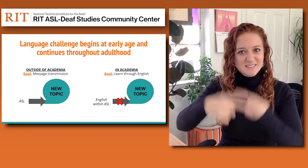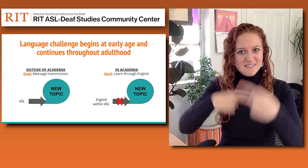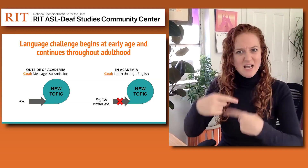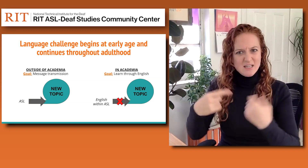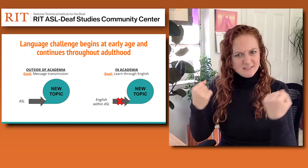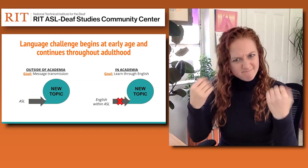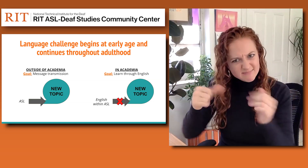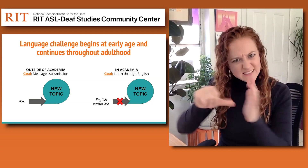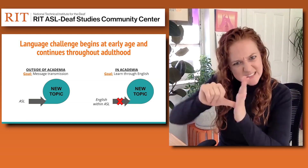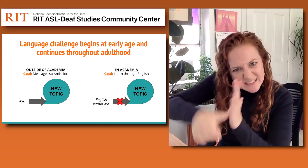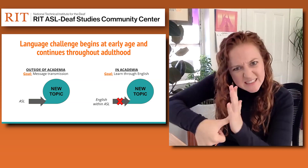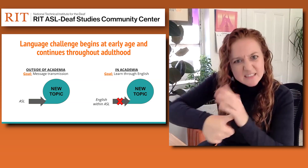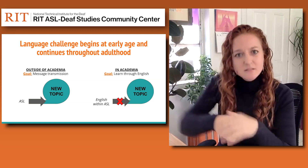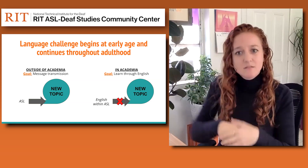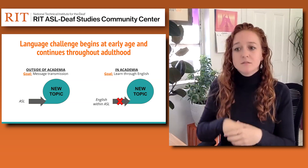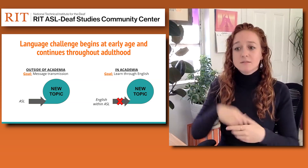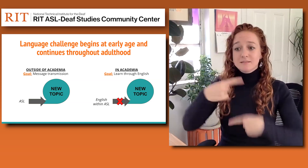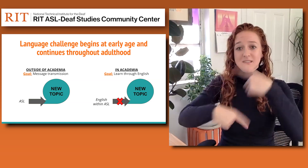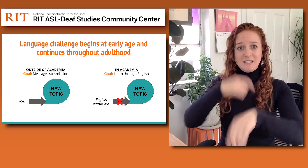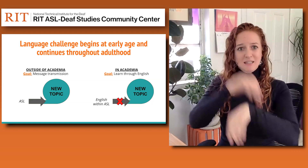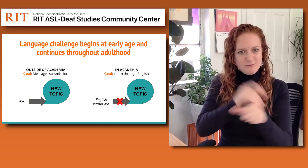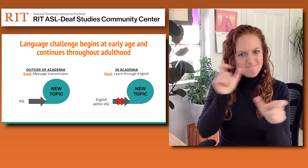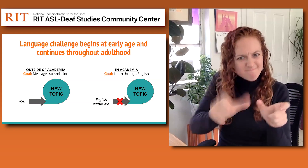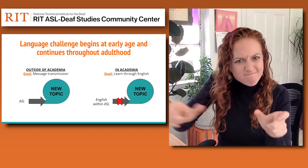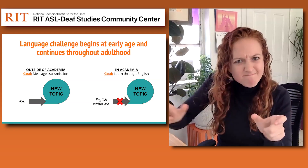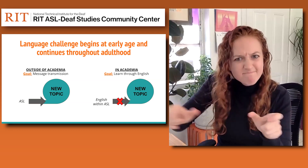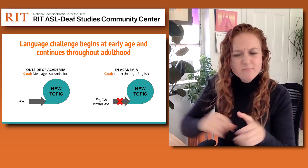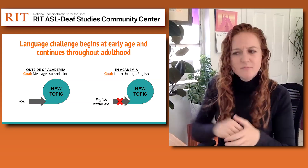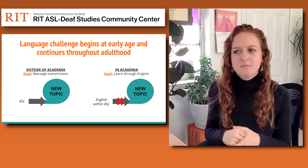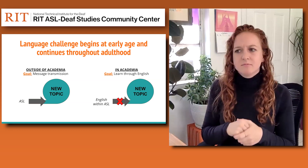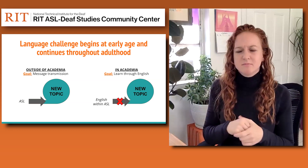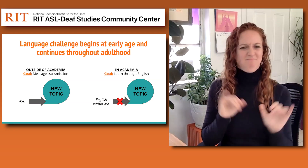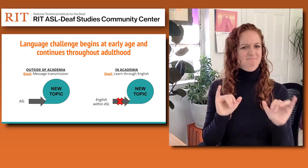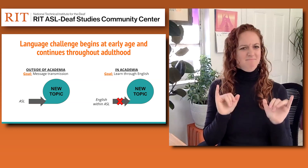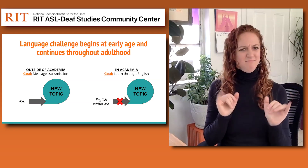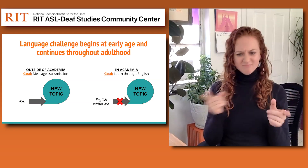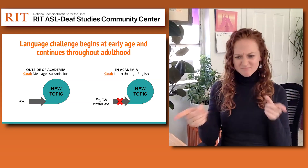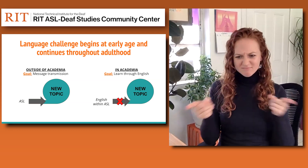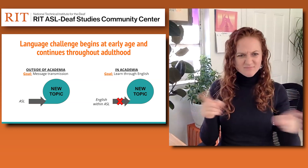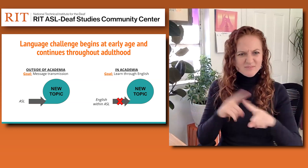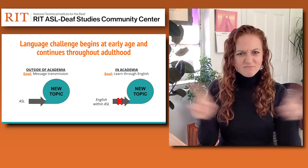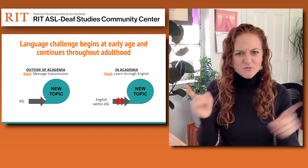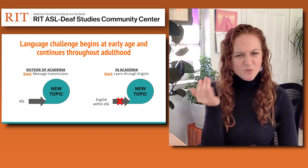They also initialized signs often and put signs in English word order.